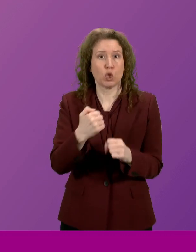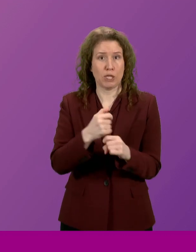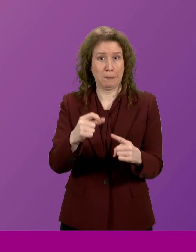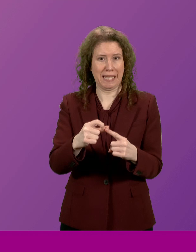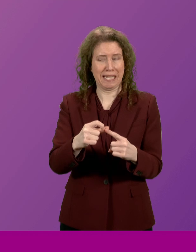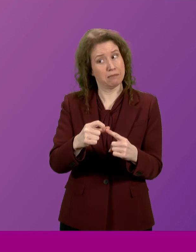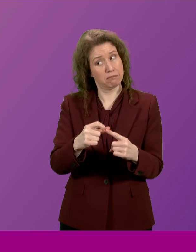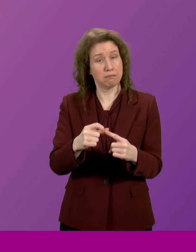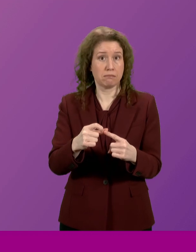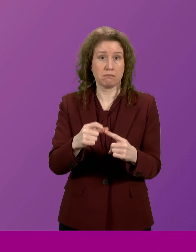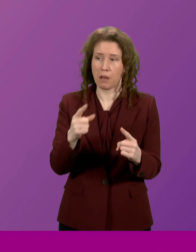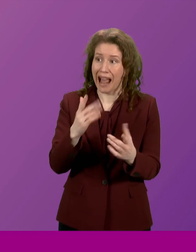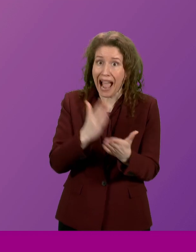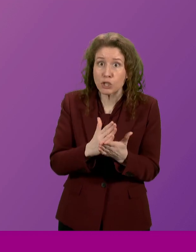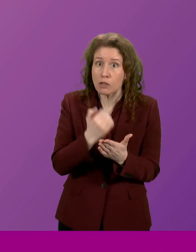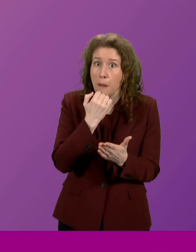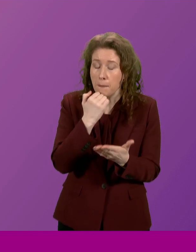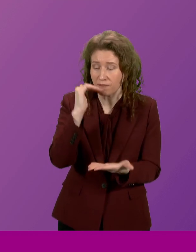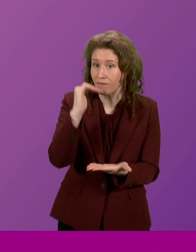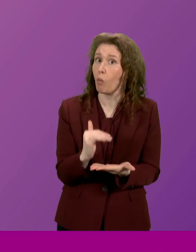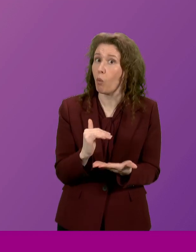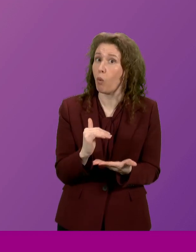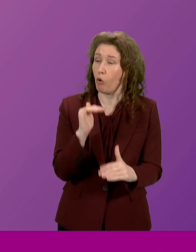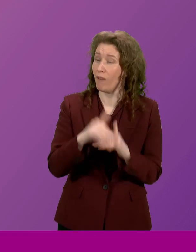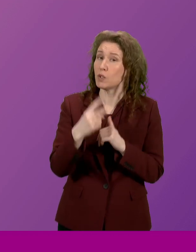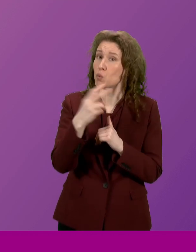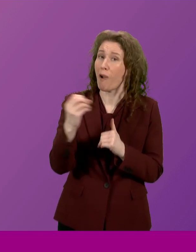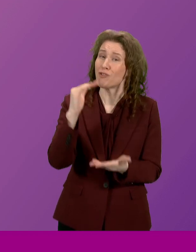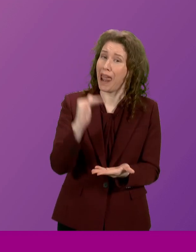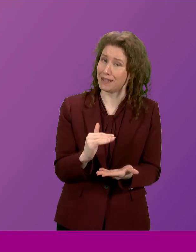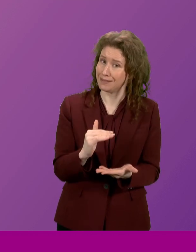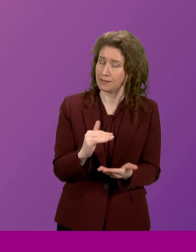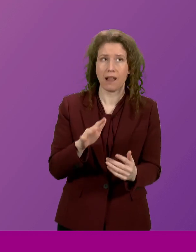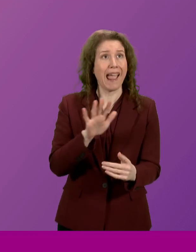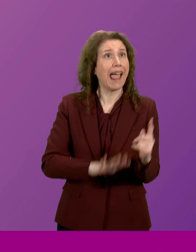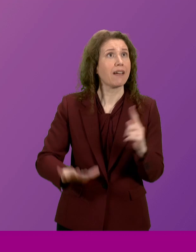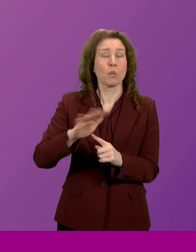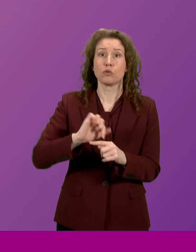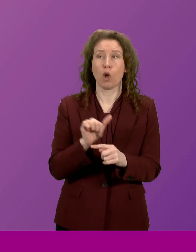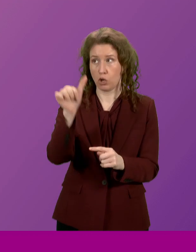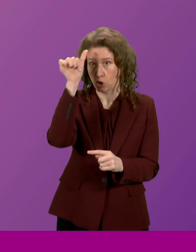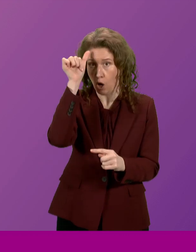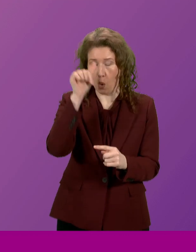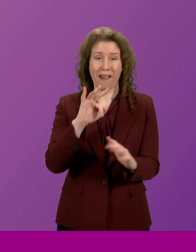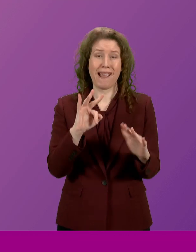GPs has fallen by more than 200. Everyone across the country will know the 8 am rush for a GP